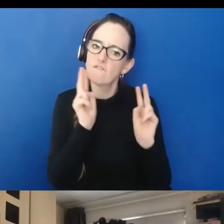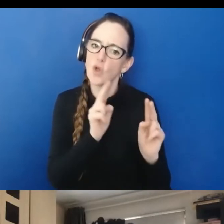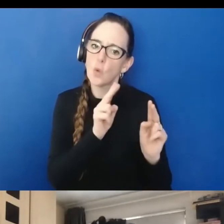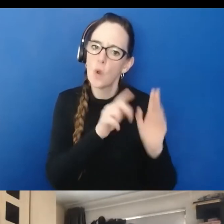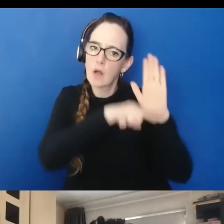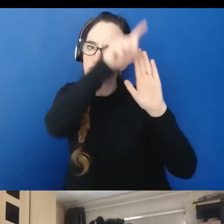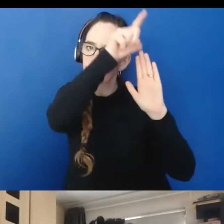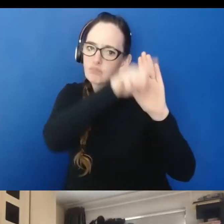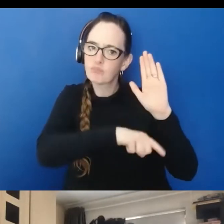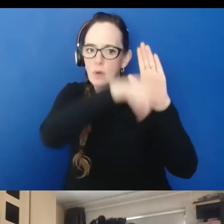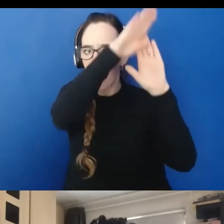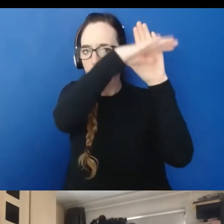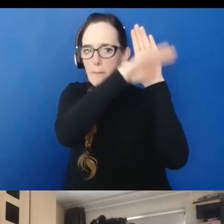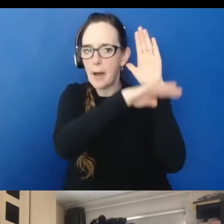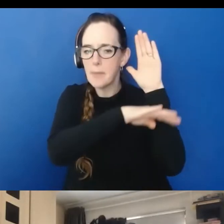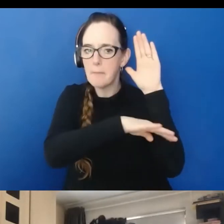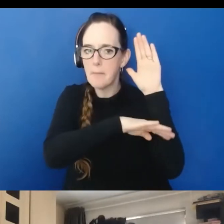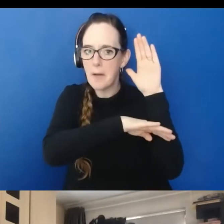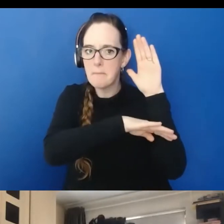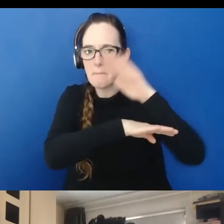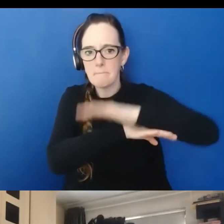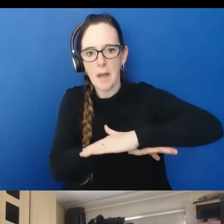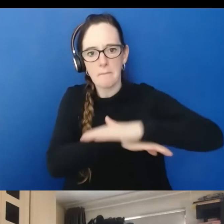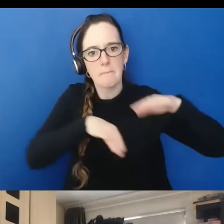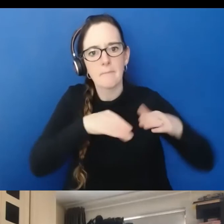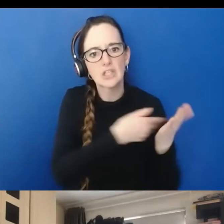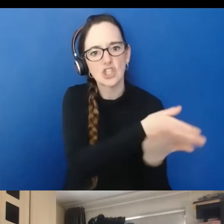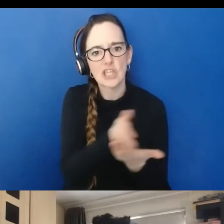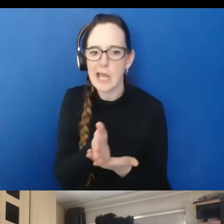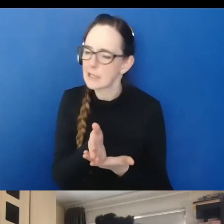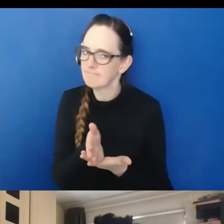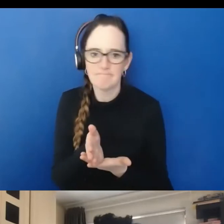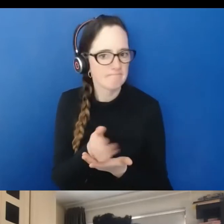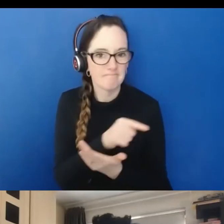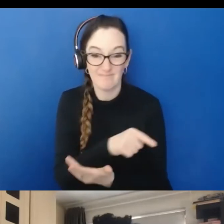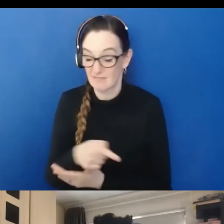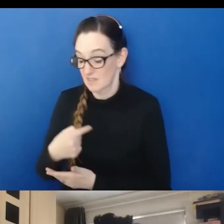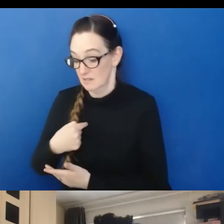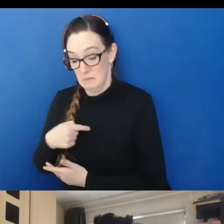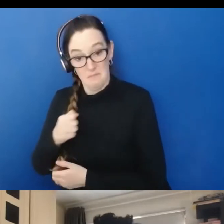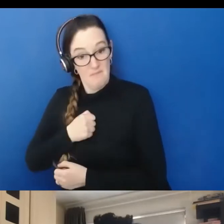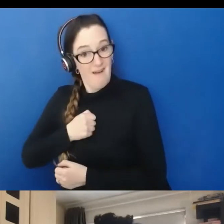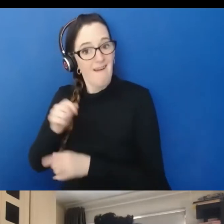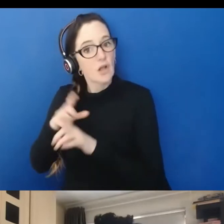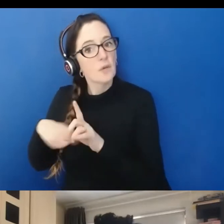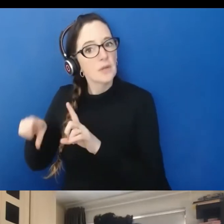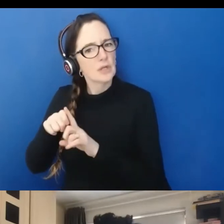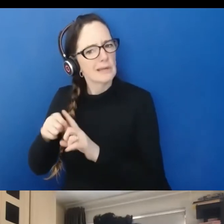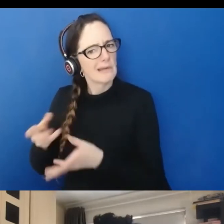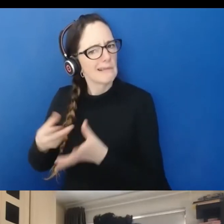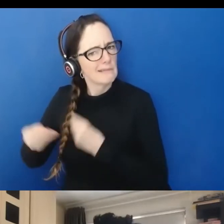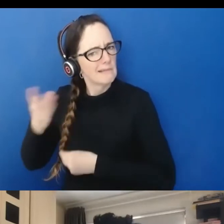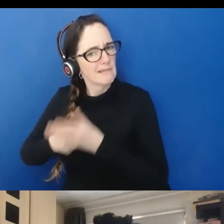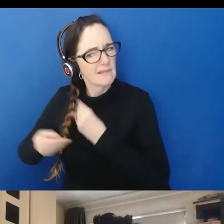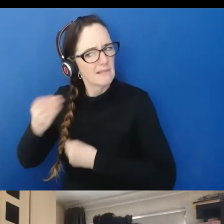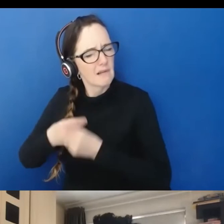heard in my community is that a lot of traditional models are very interested to keep this on